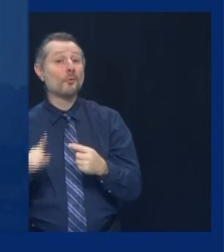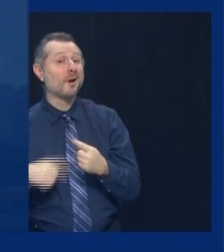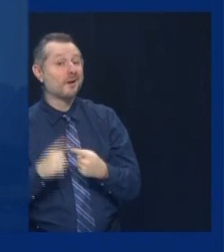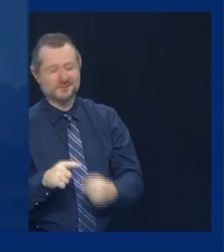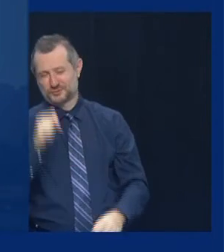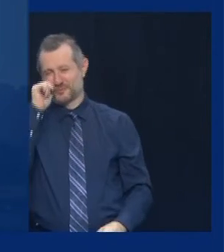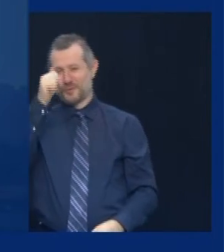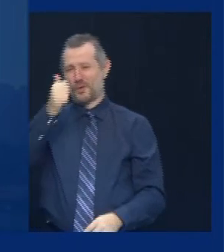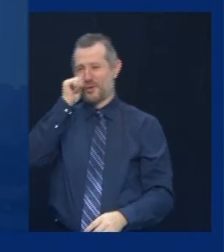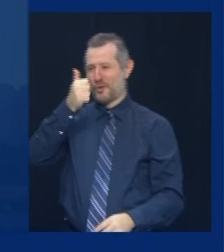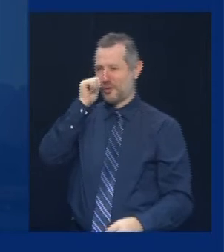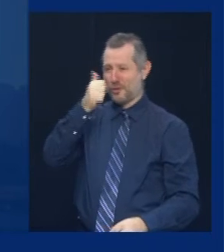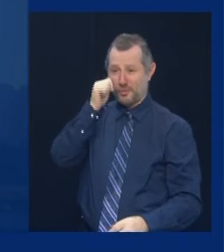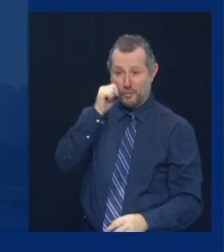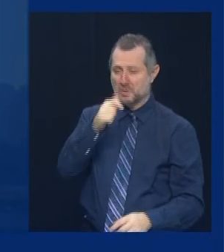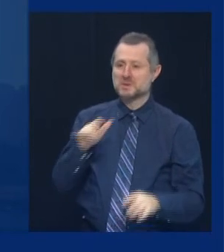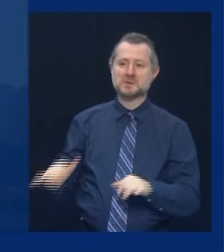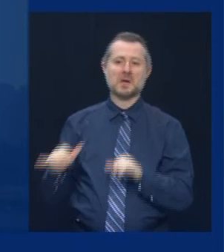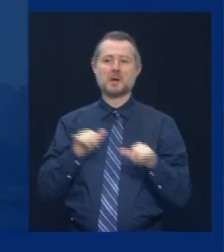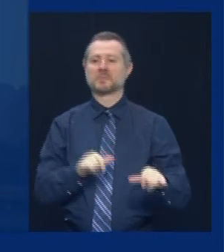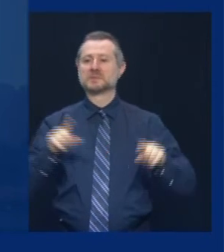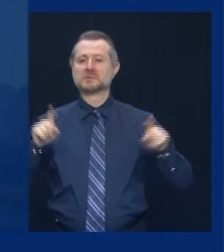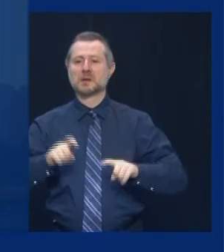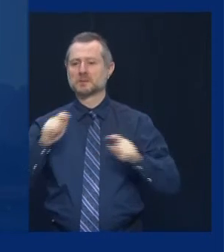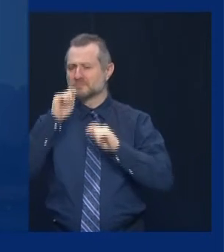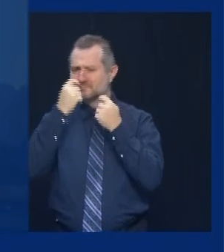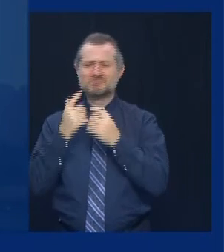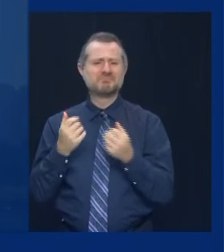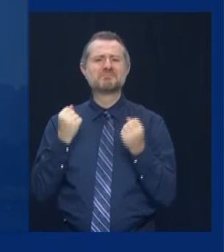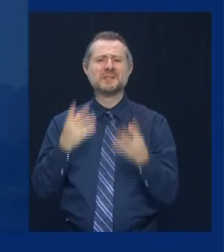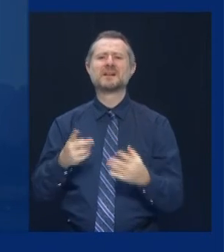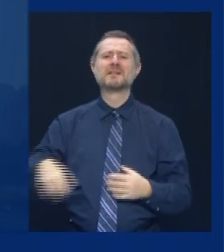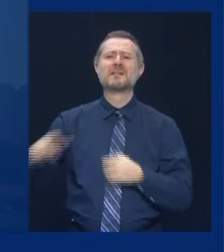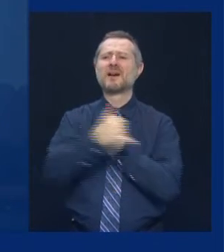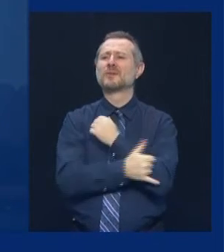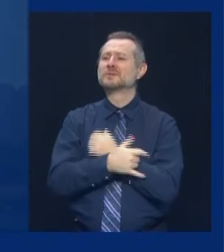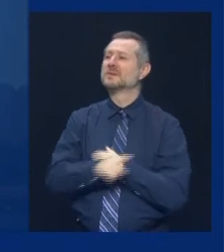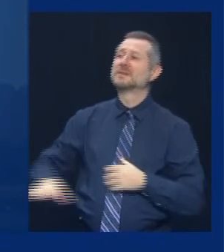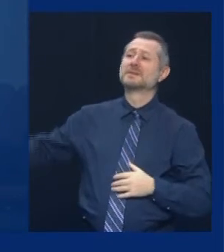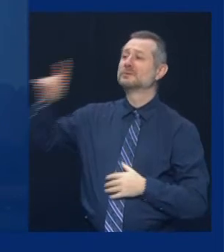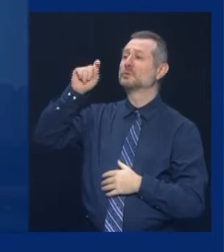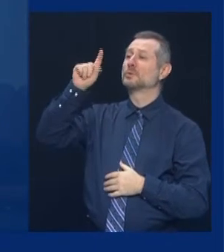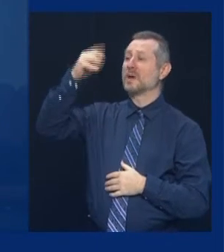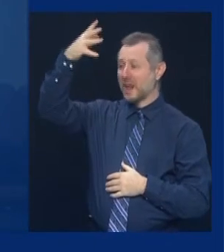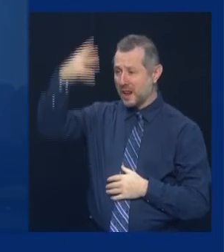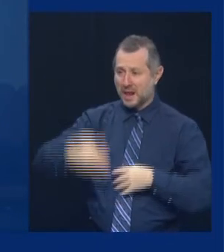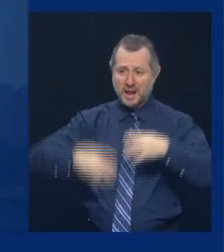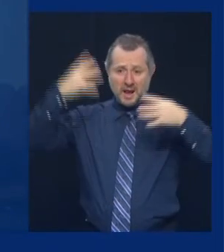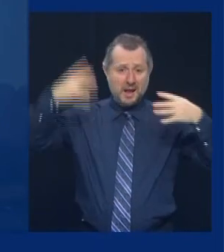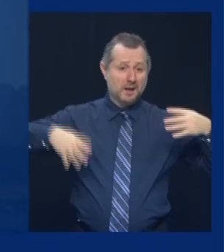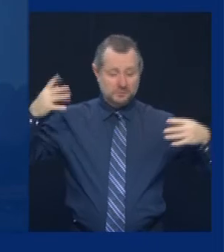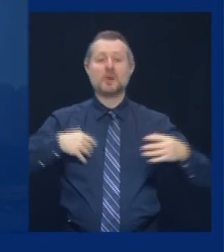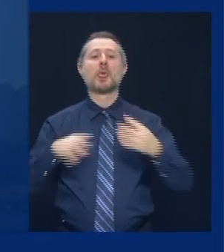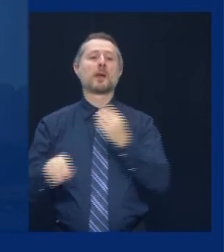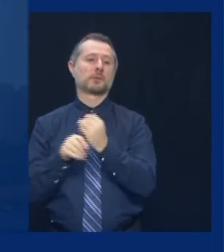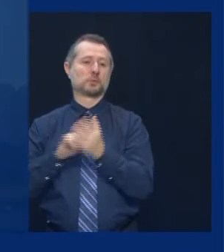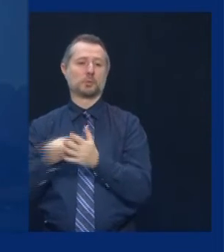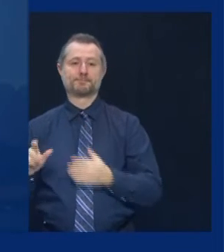WILL DO PREBORDING TEST ING WILL DO PREBOR